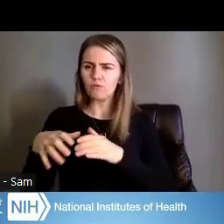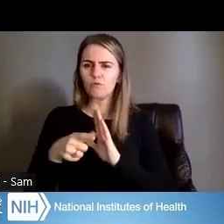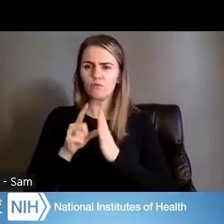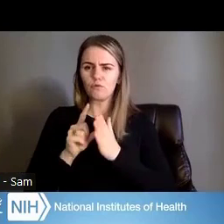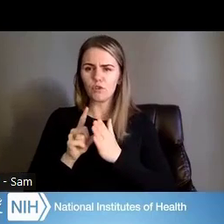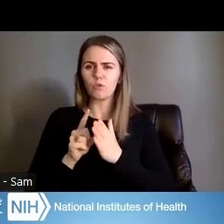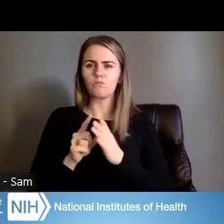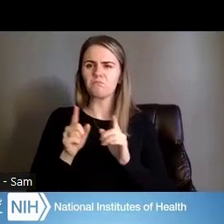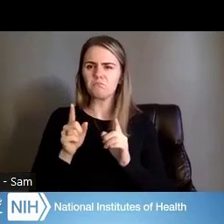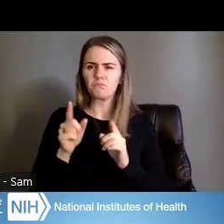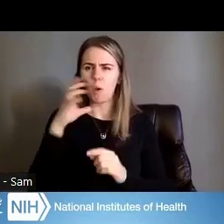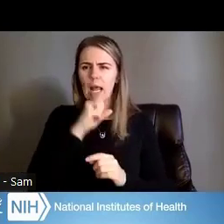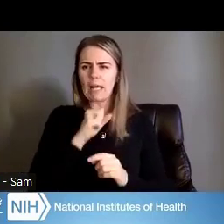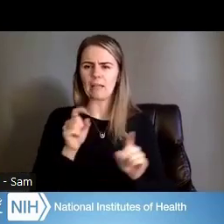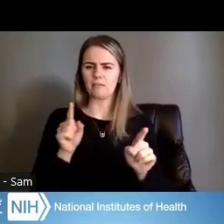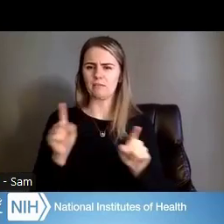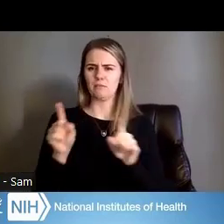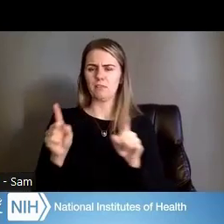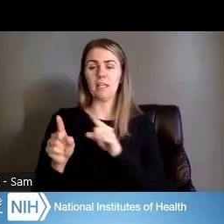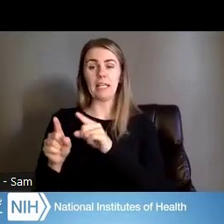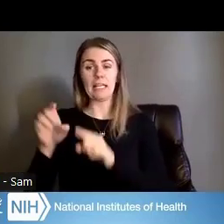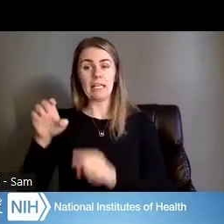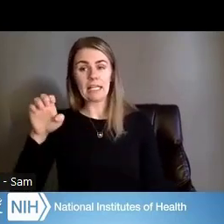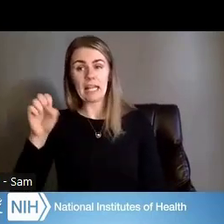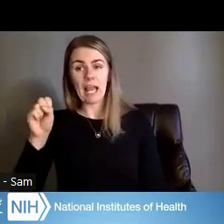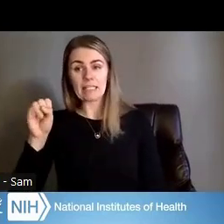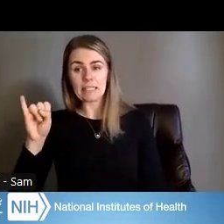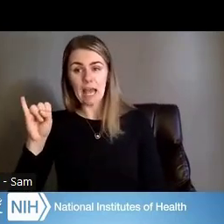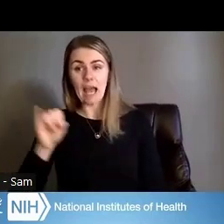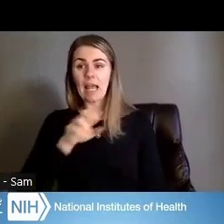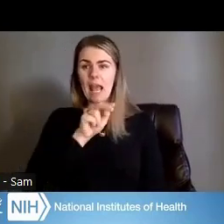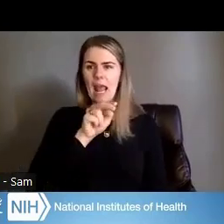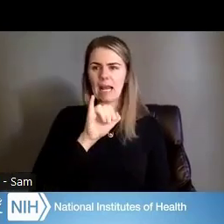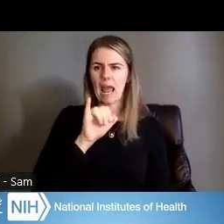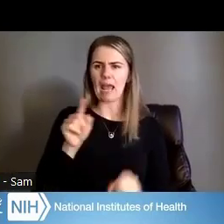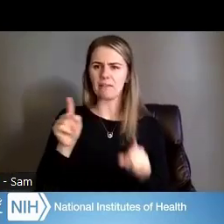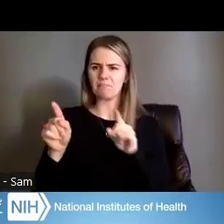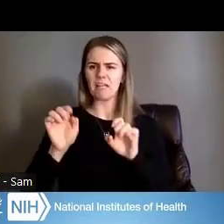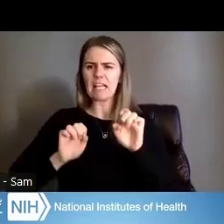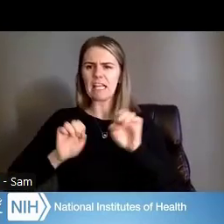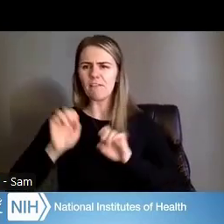between how ESIs and NIs are evaluated in study section?